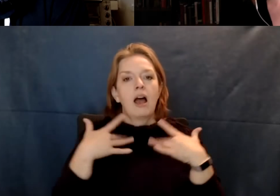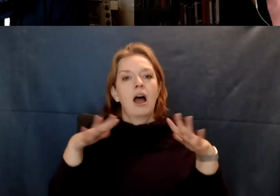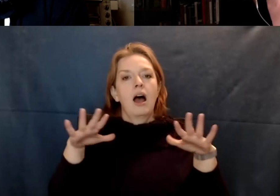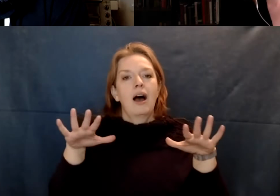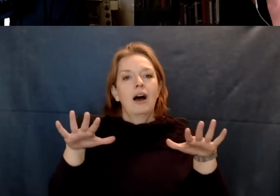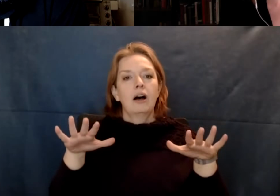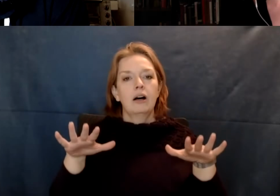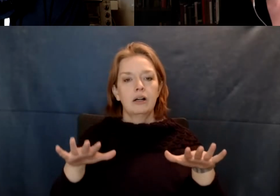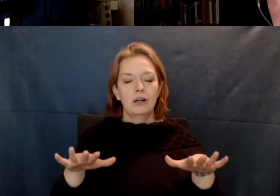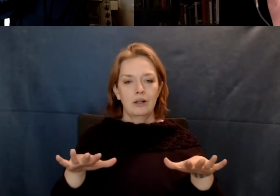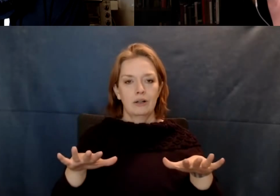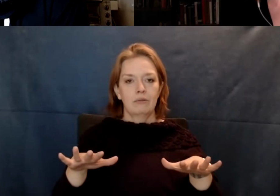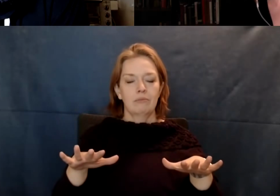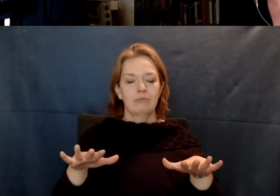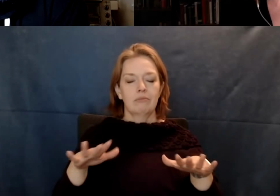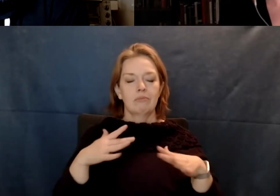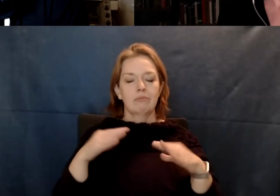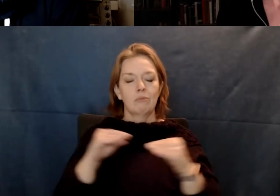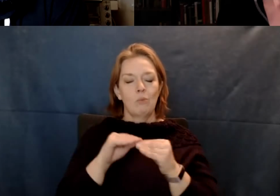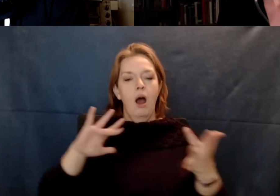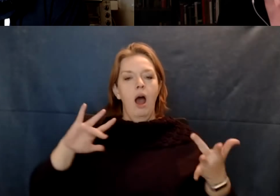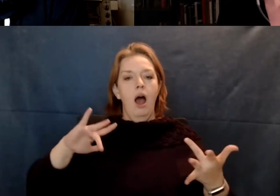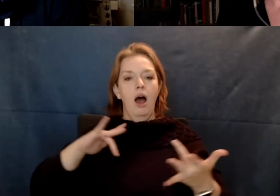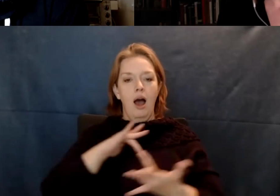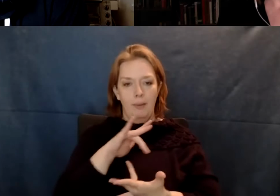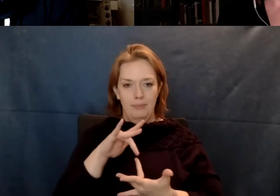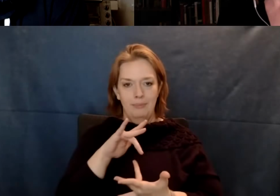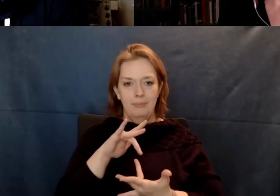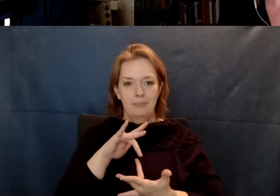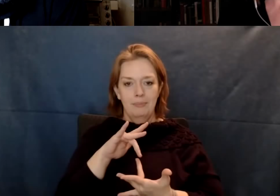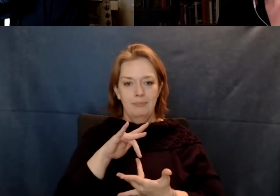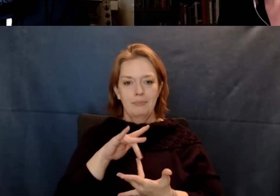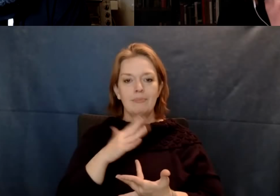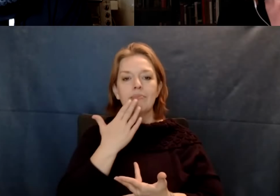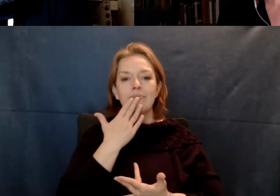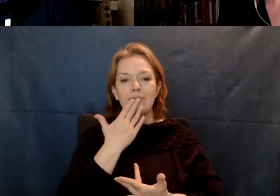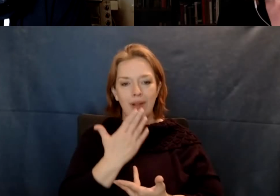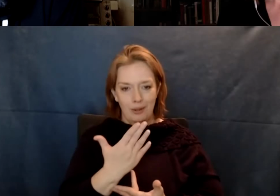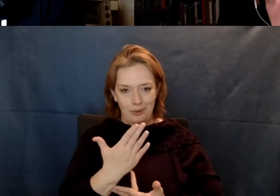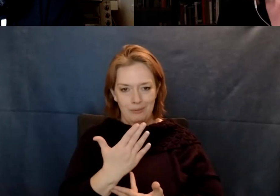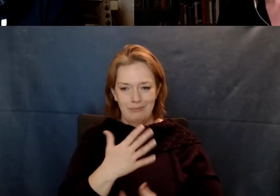and grounded and at peace after this presentation, so thank you. J: Oh nice!